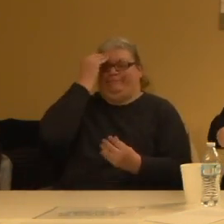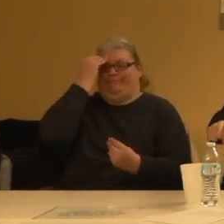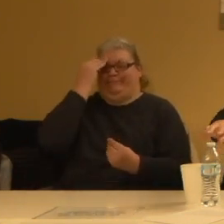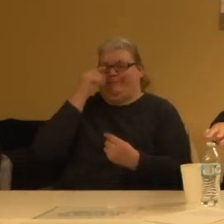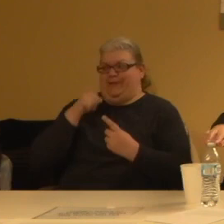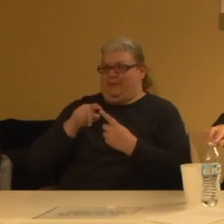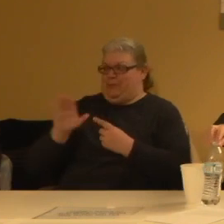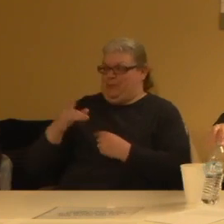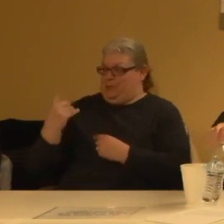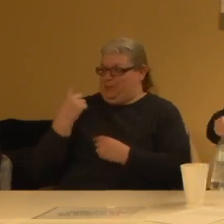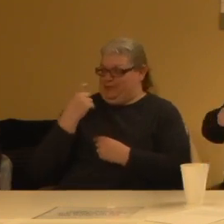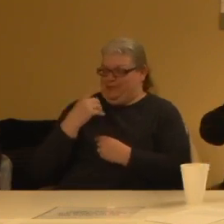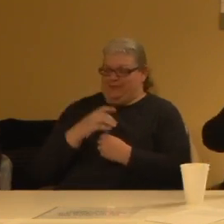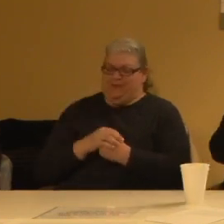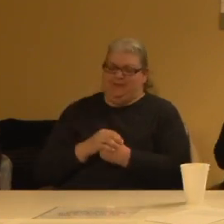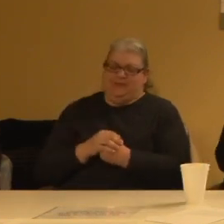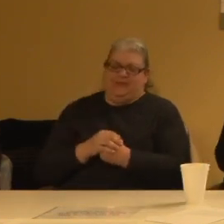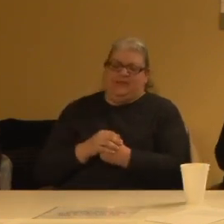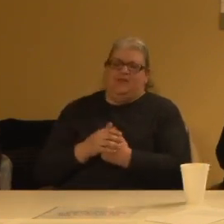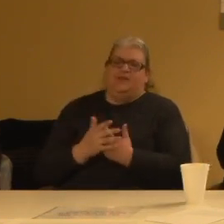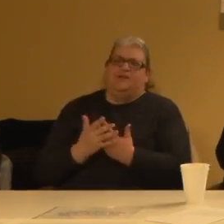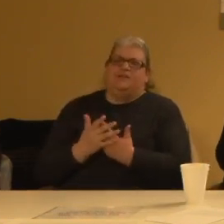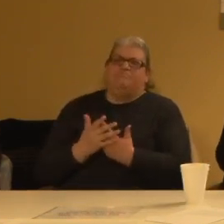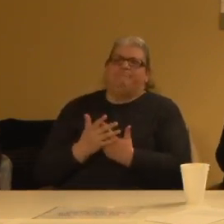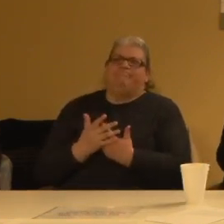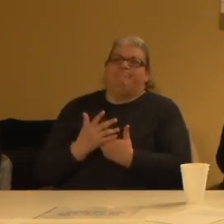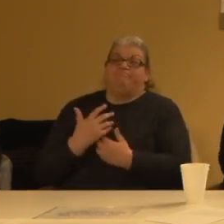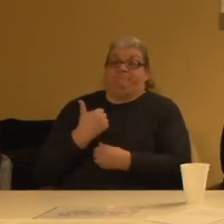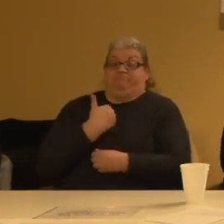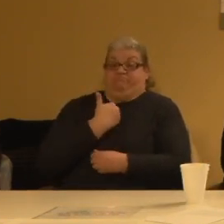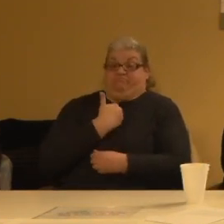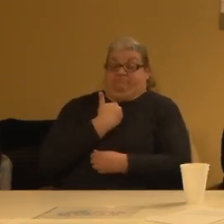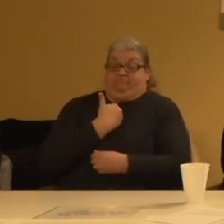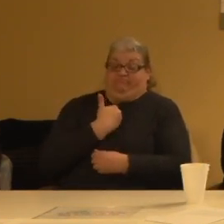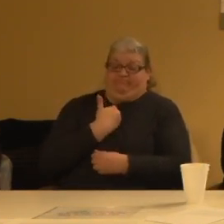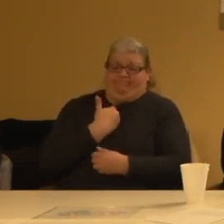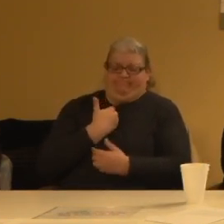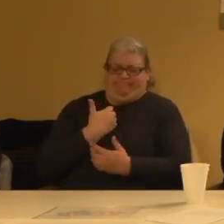First of all, personally, I think it's a really strong myth that